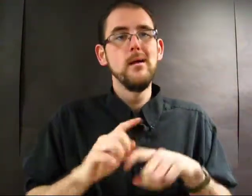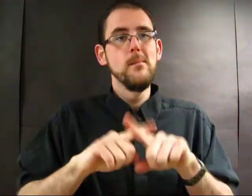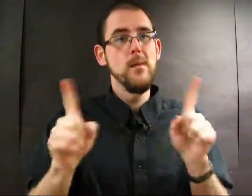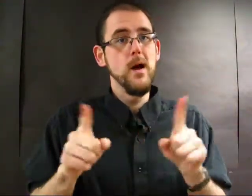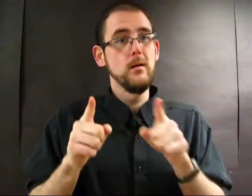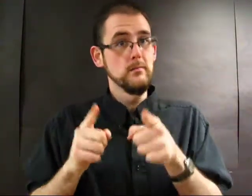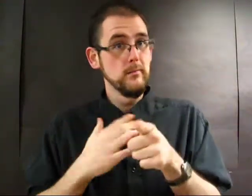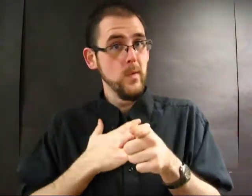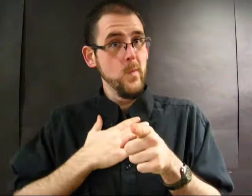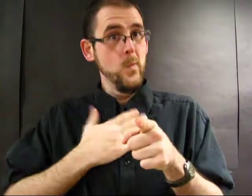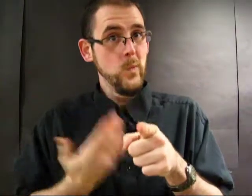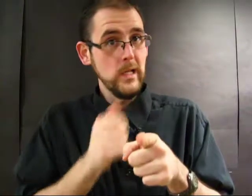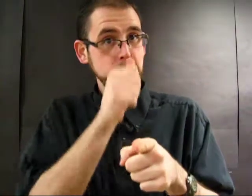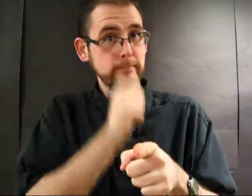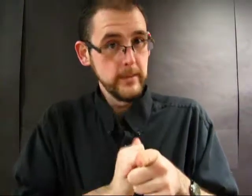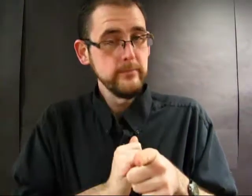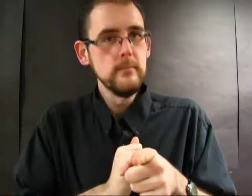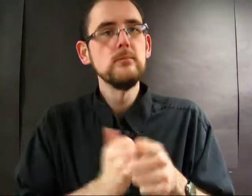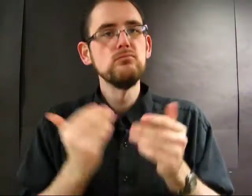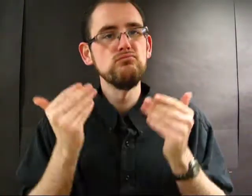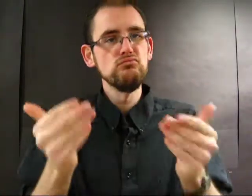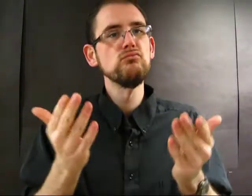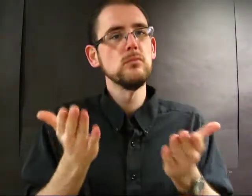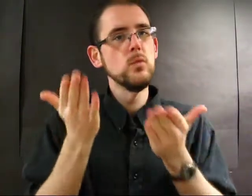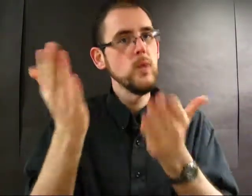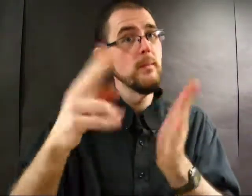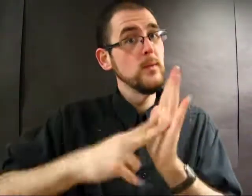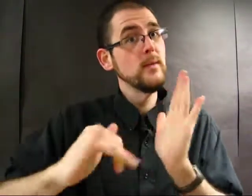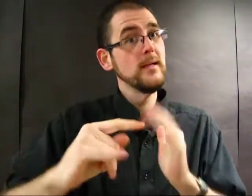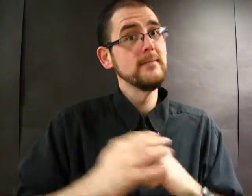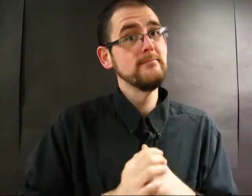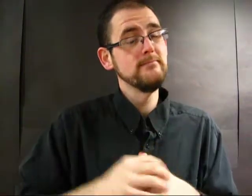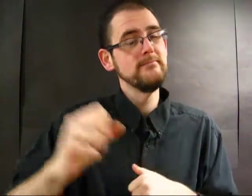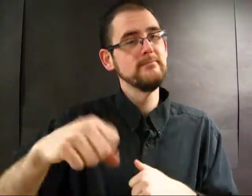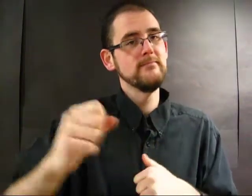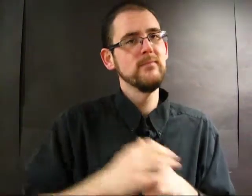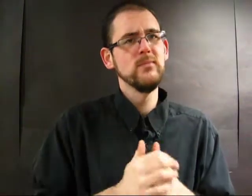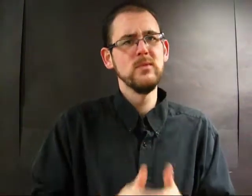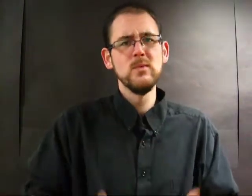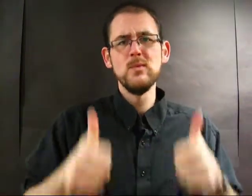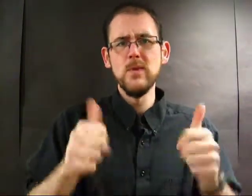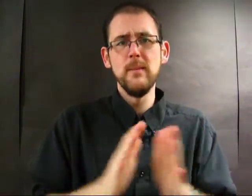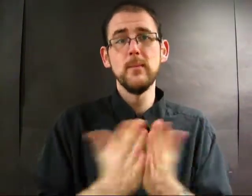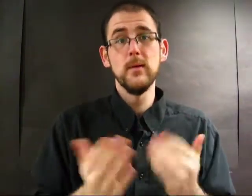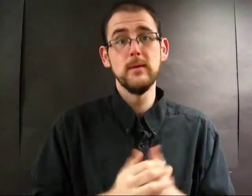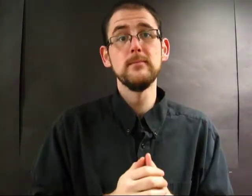If you're willing to cope with that, though, I really do recommend it. It's a great book.